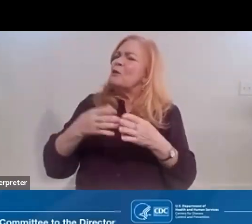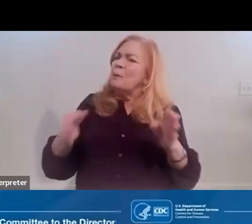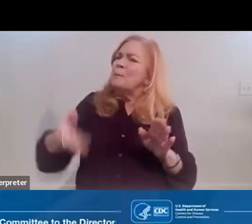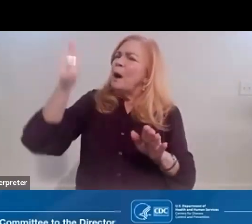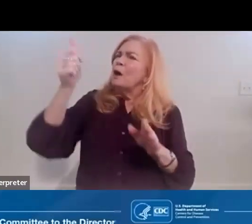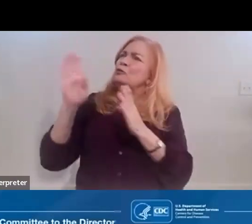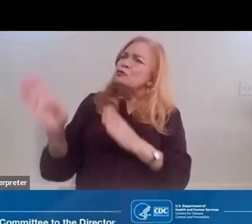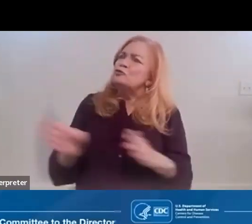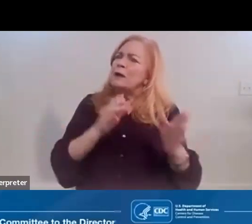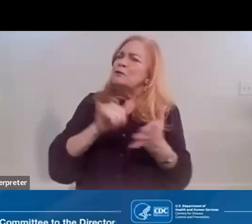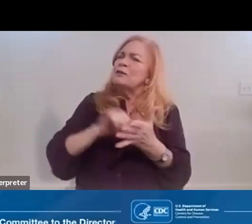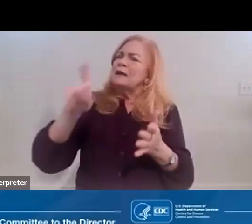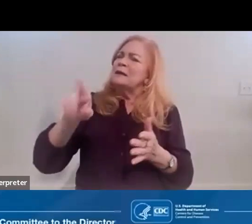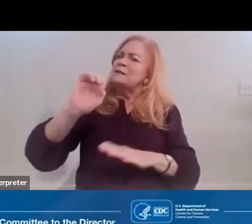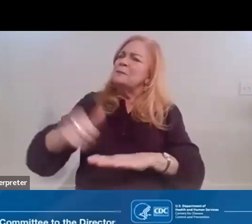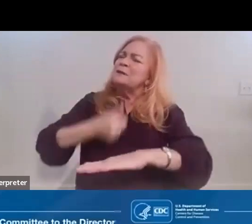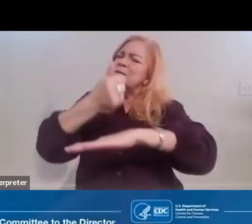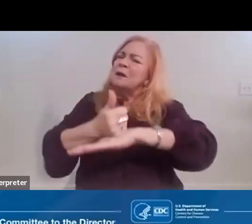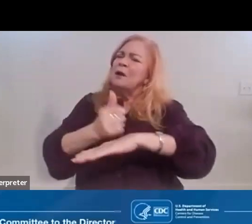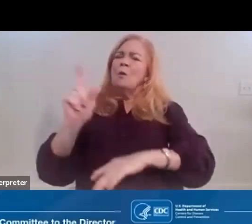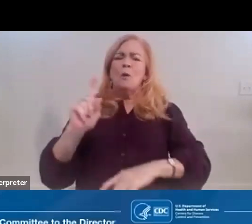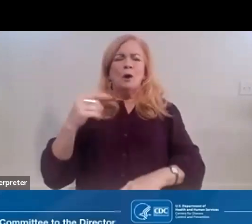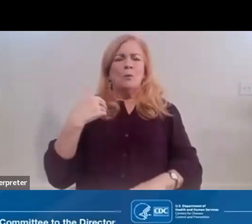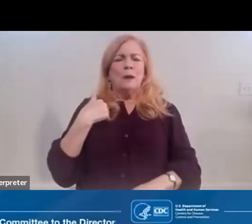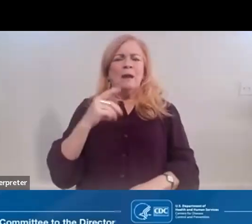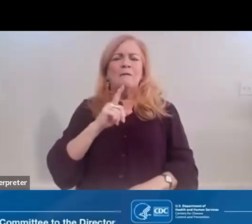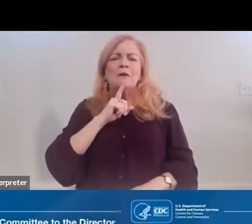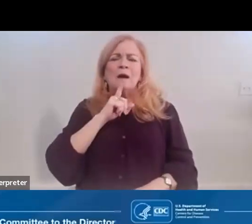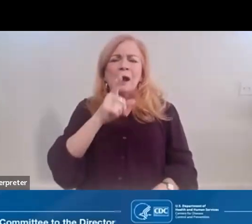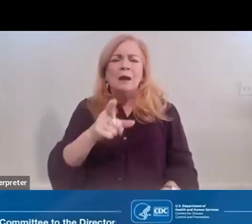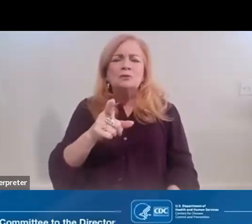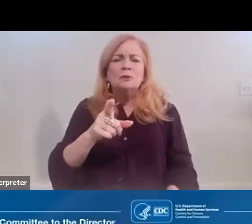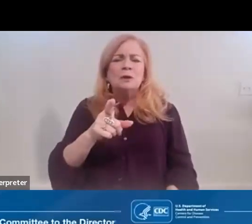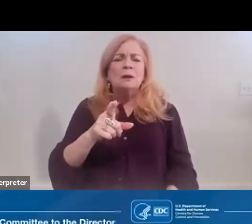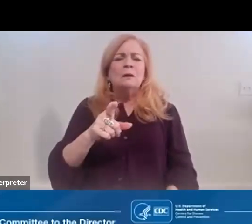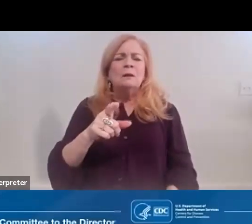into place where there's actually at a higher, you know, at a higher government level,